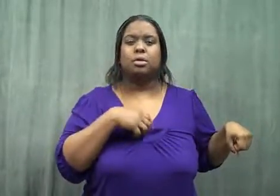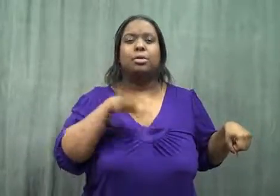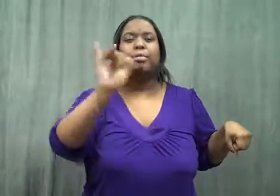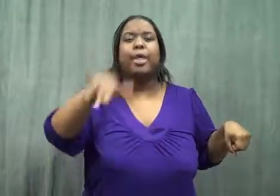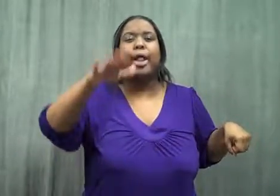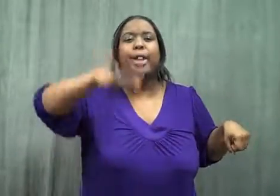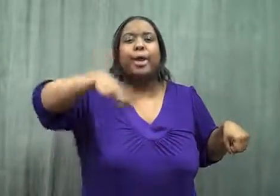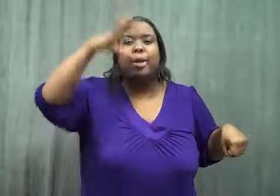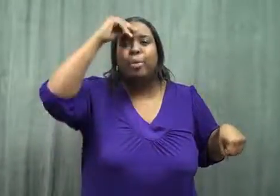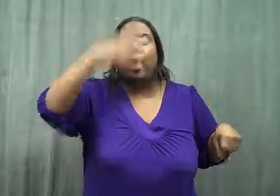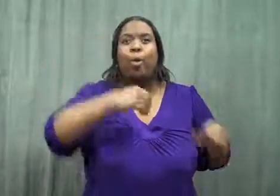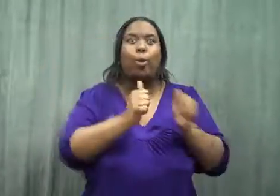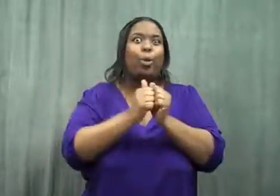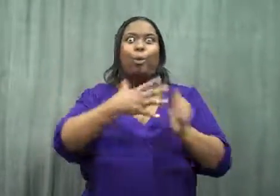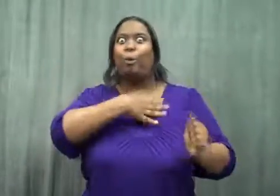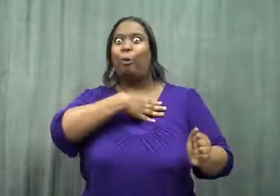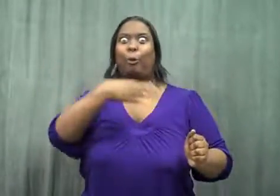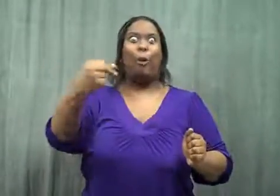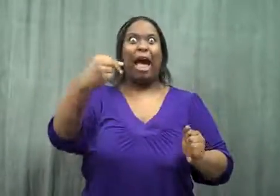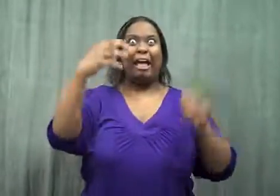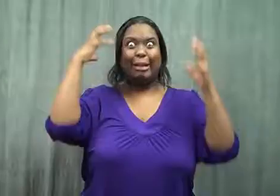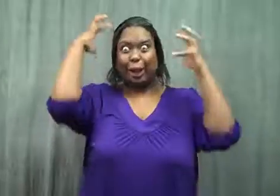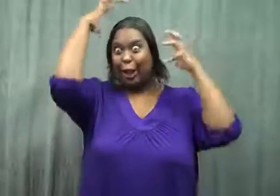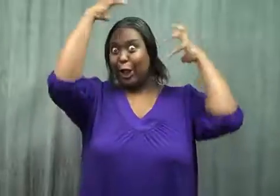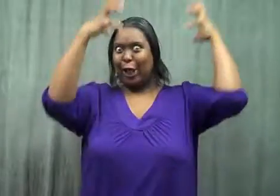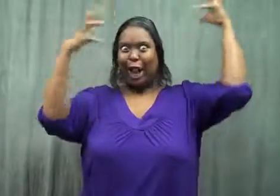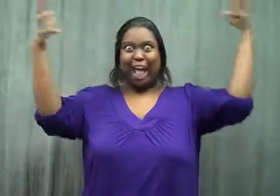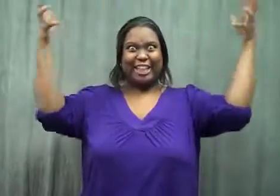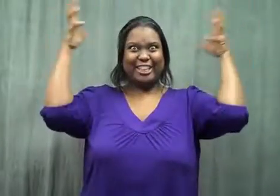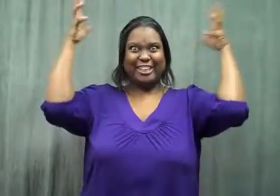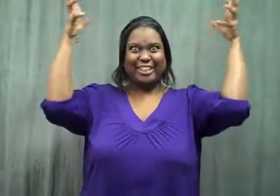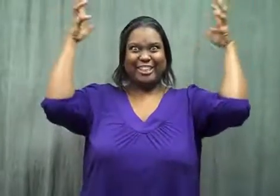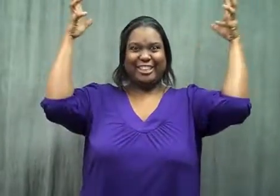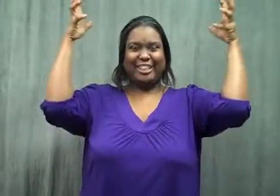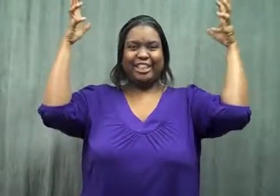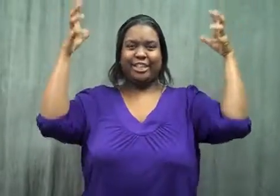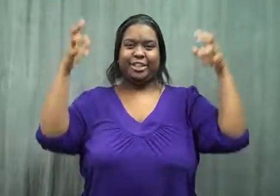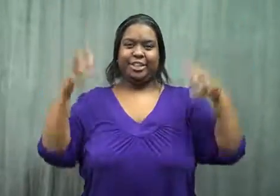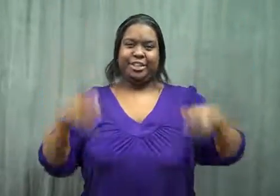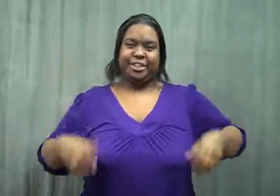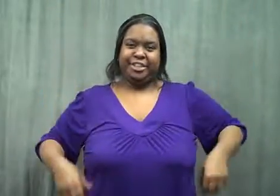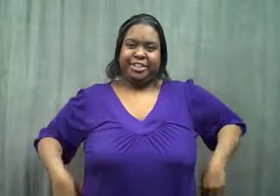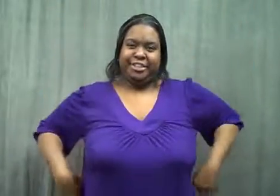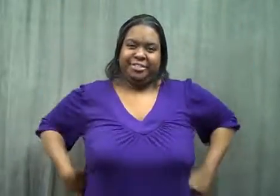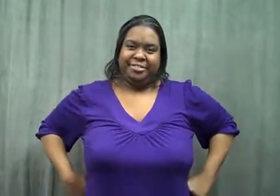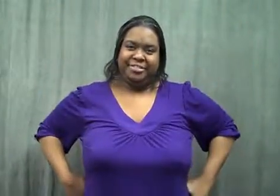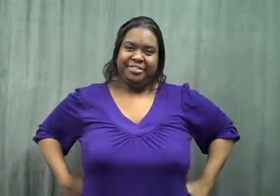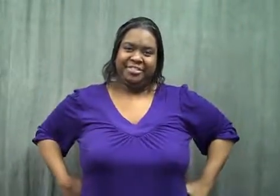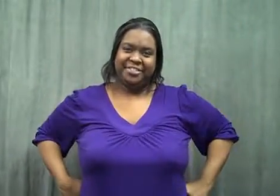It was the little boy with a big white curly afro!